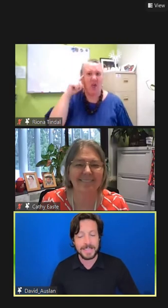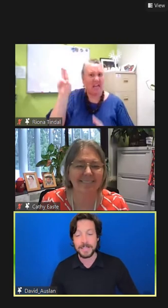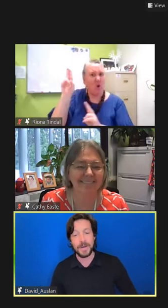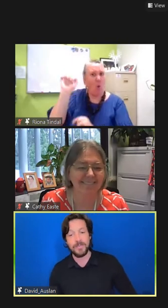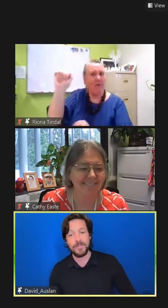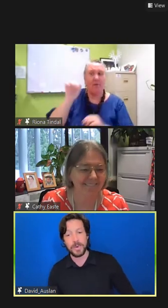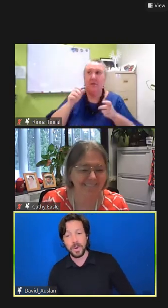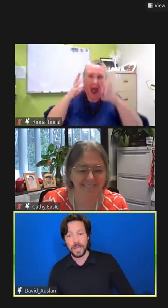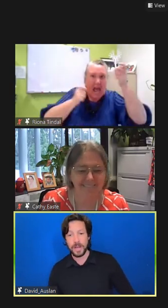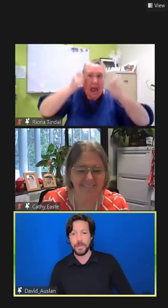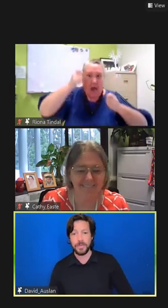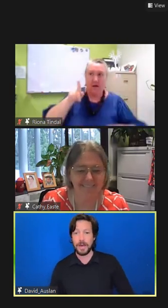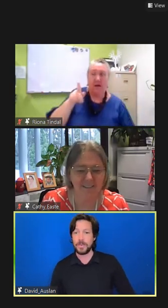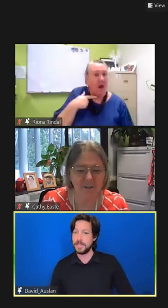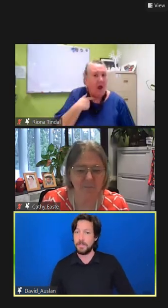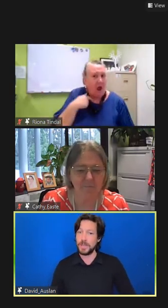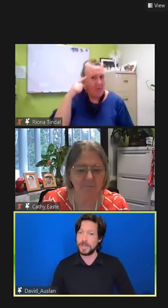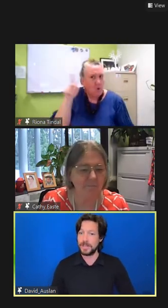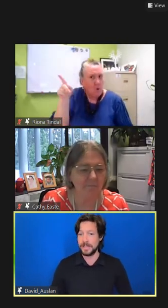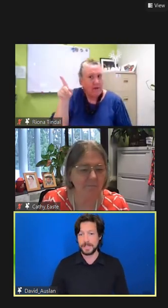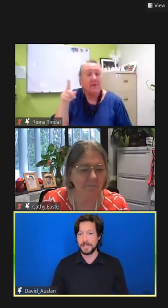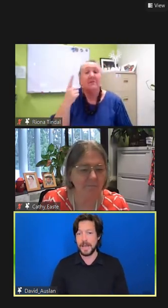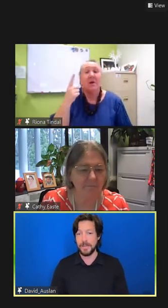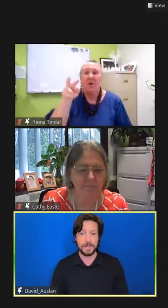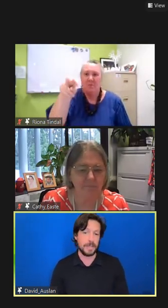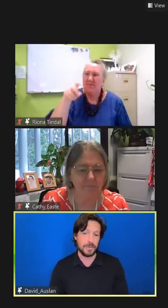and that's actually not helpful at all. I thought that that was this person and that's just how this